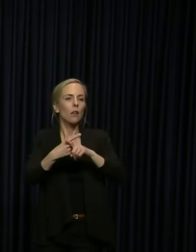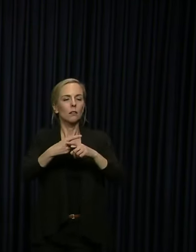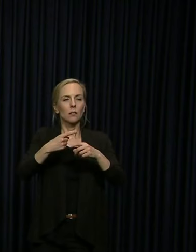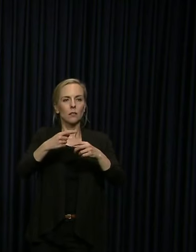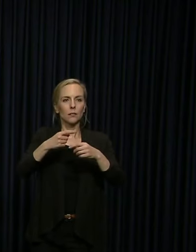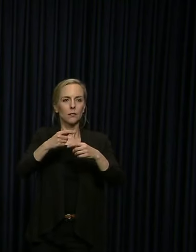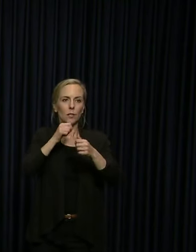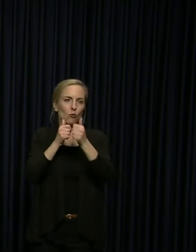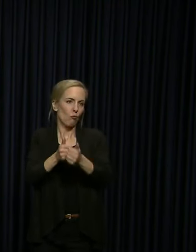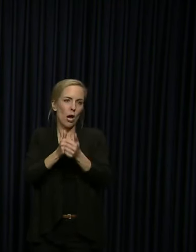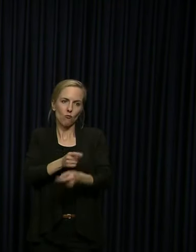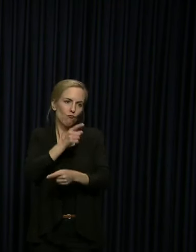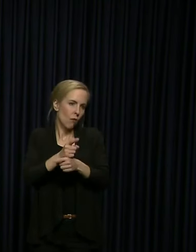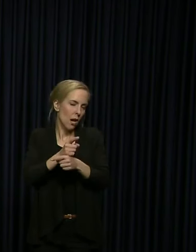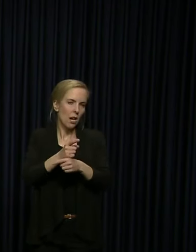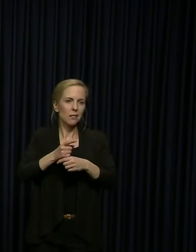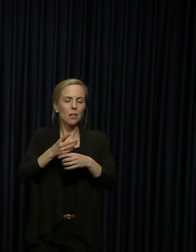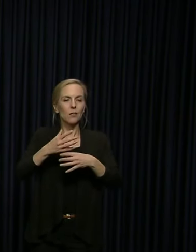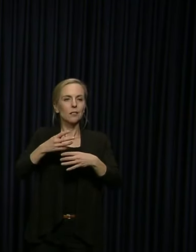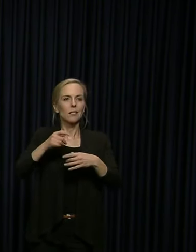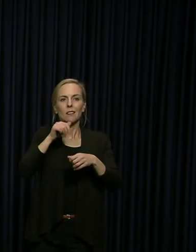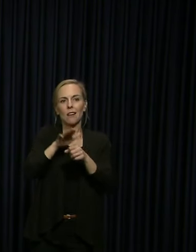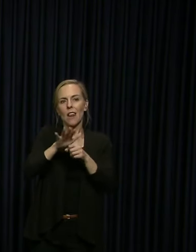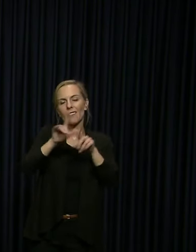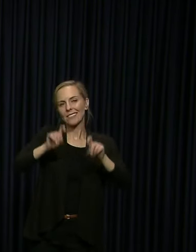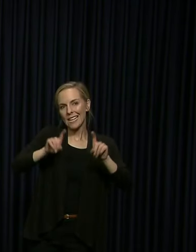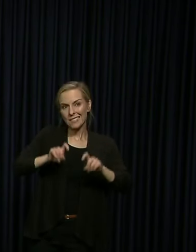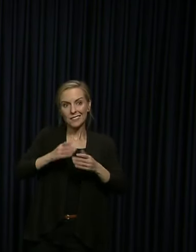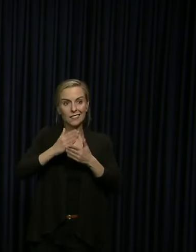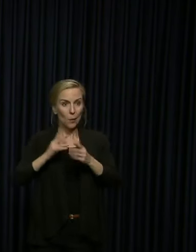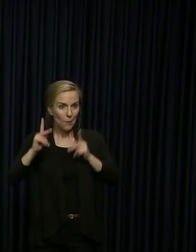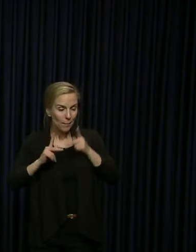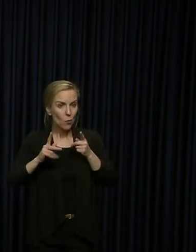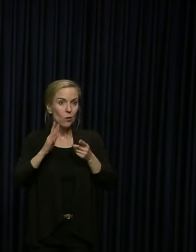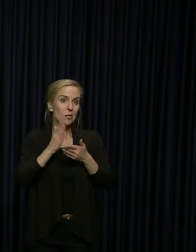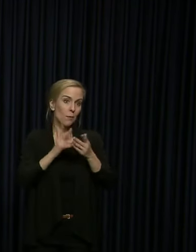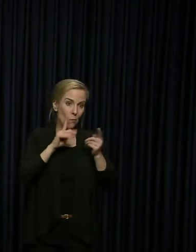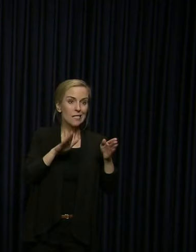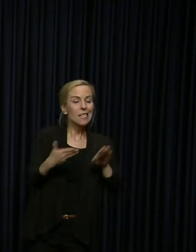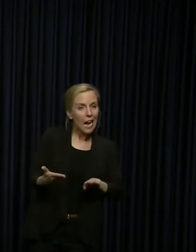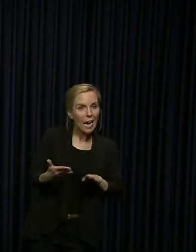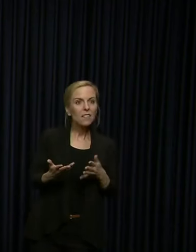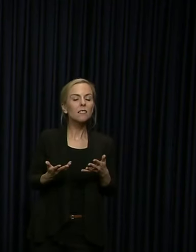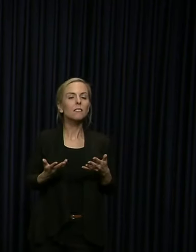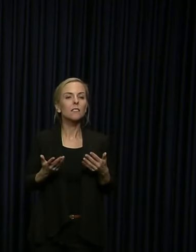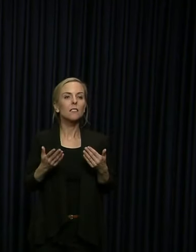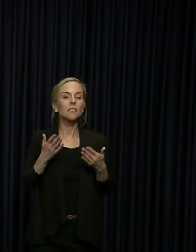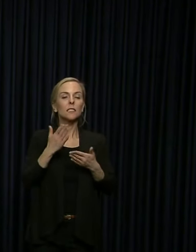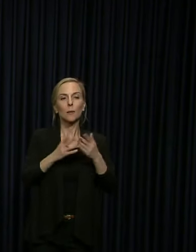ASYMPTOMATIC AND IT MIGHT NOT, ESPECIALLY WHAT WE SEE, WE THINK WE SEE IN KIDS, IS THAT THEY'LL